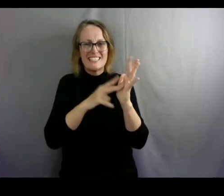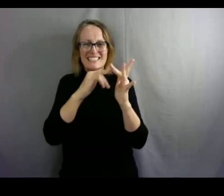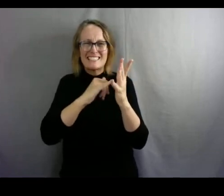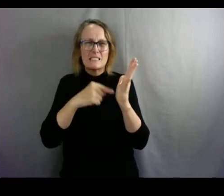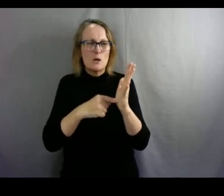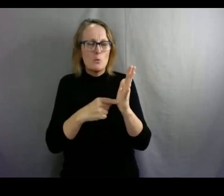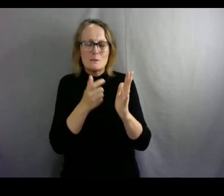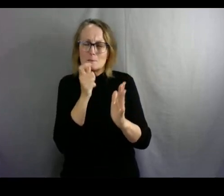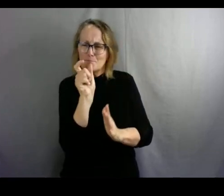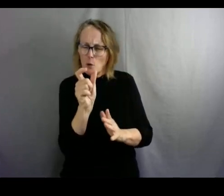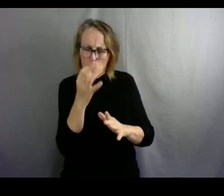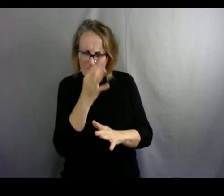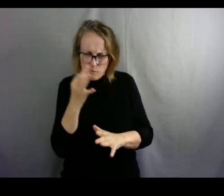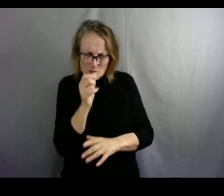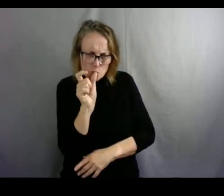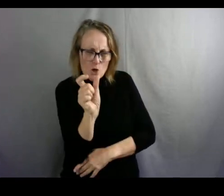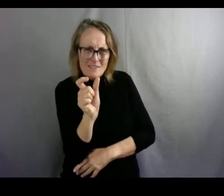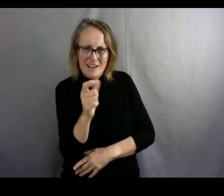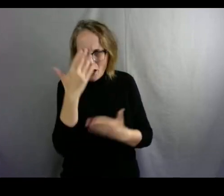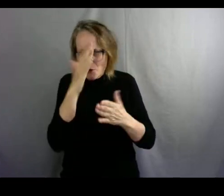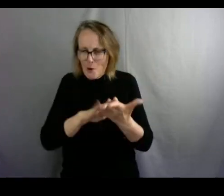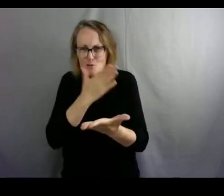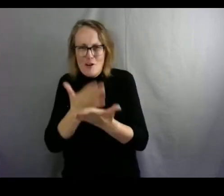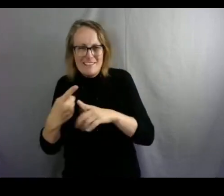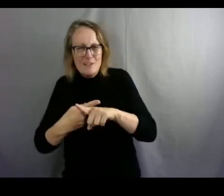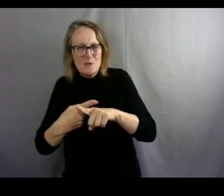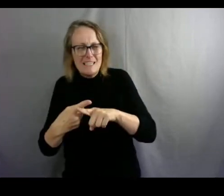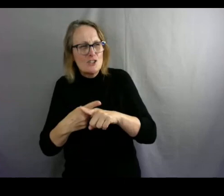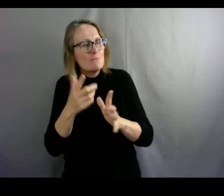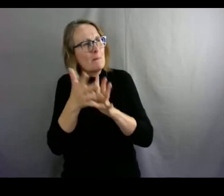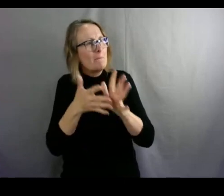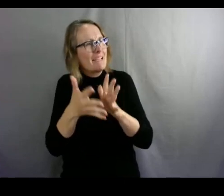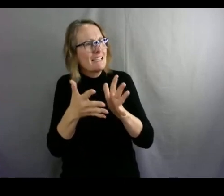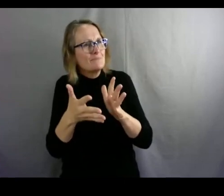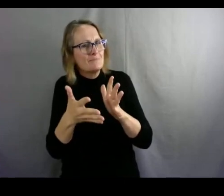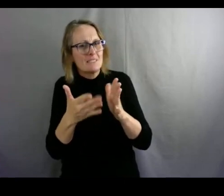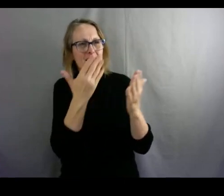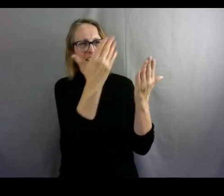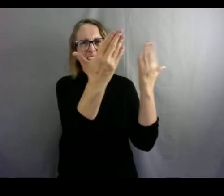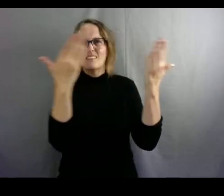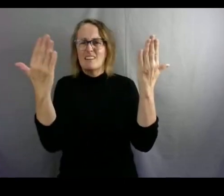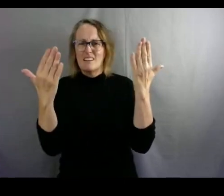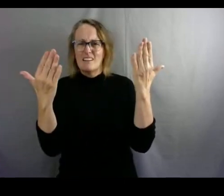No, you cannot! You cannot. But it's poor in terms of ideas, I would say.